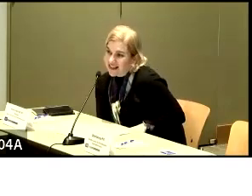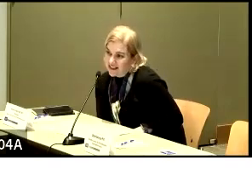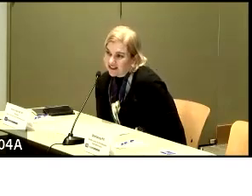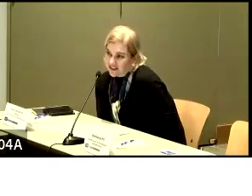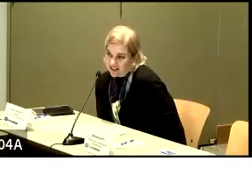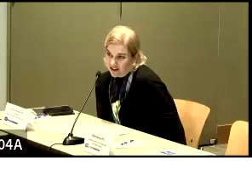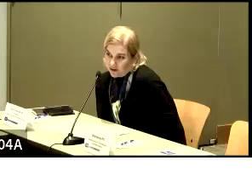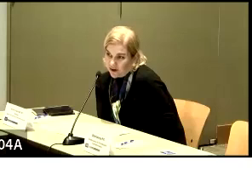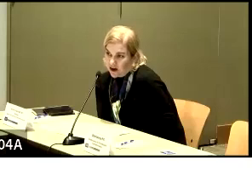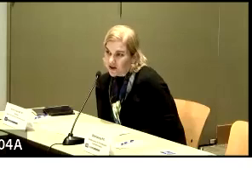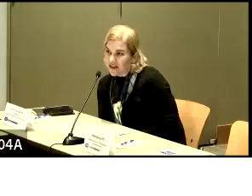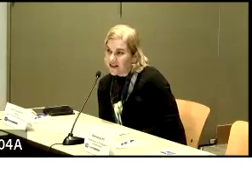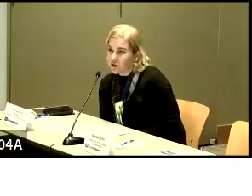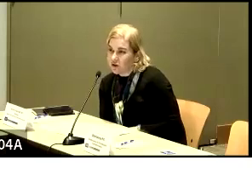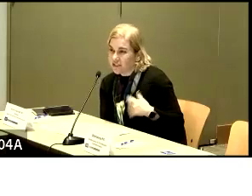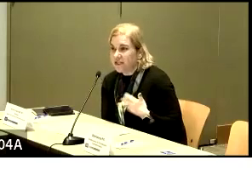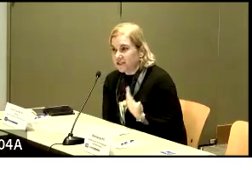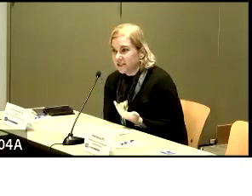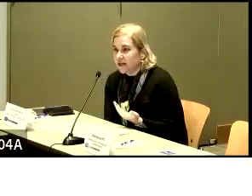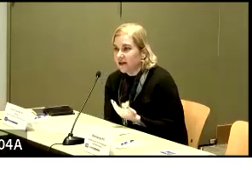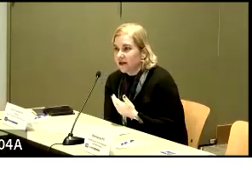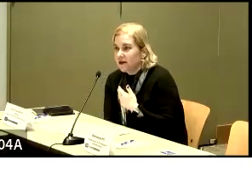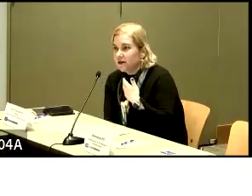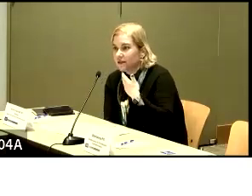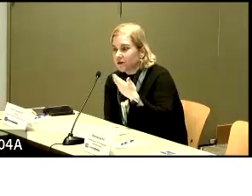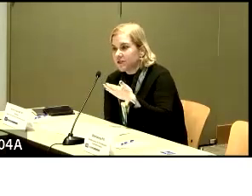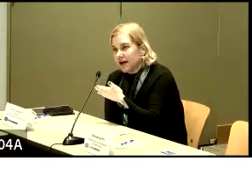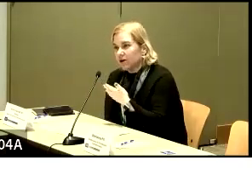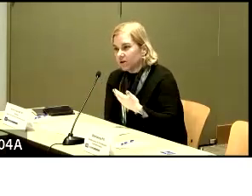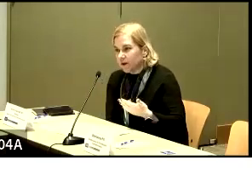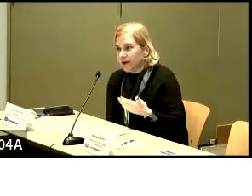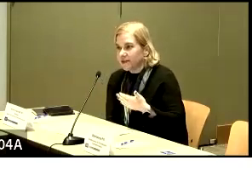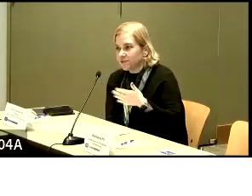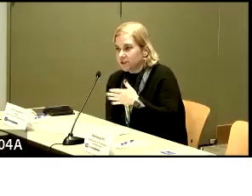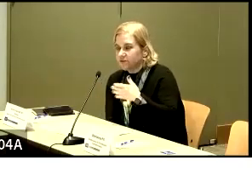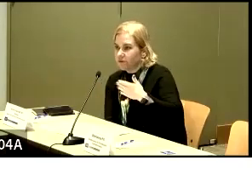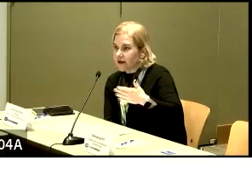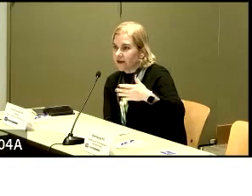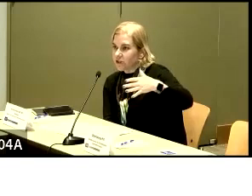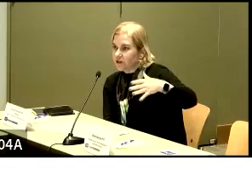But I think there's a long way to go. And I think even across CDC, there's not always as much of a recognition